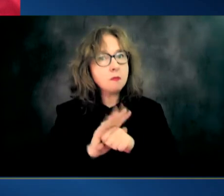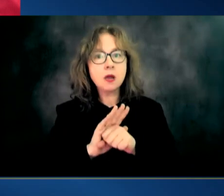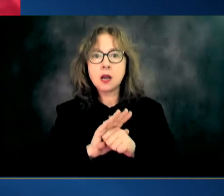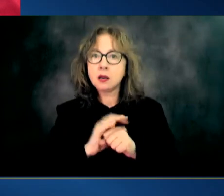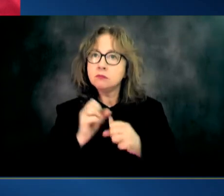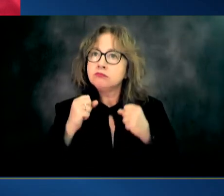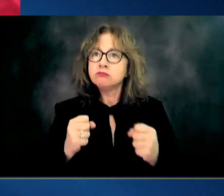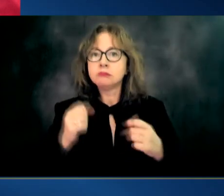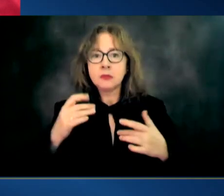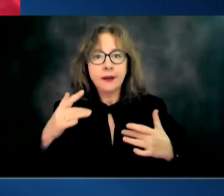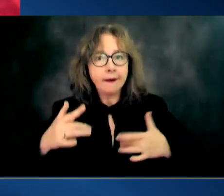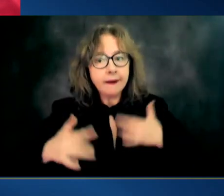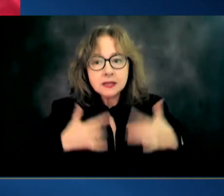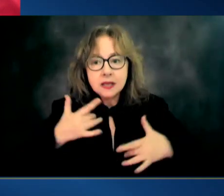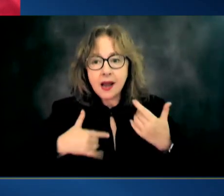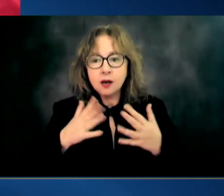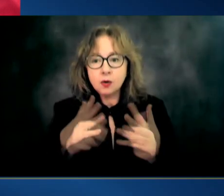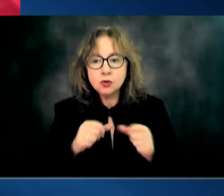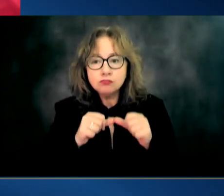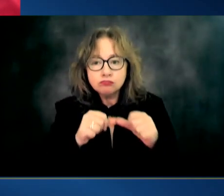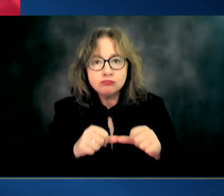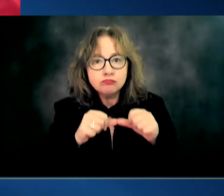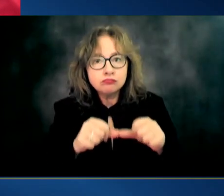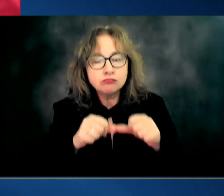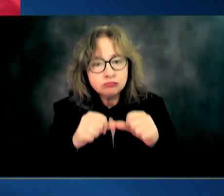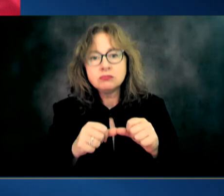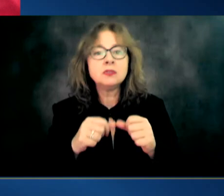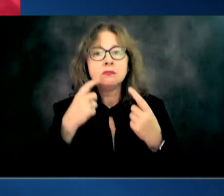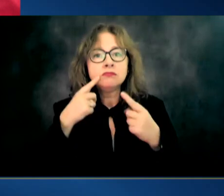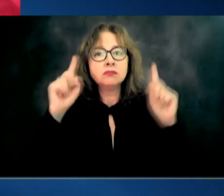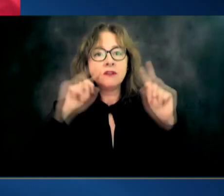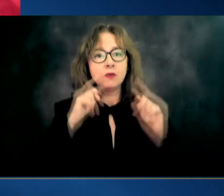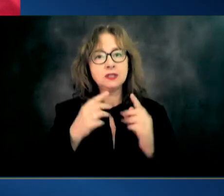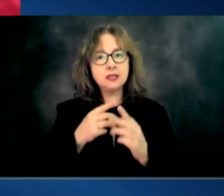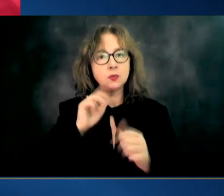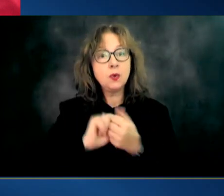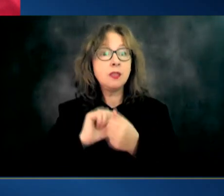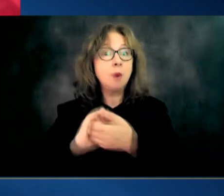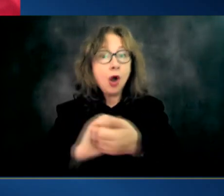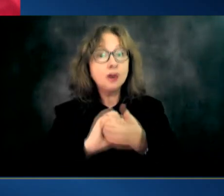really extend these successes as we go forward with our partners. I'll stop there. Thank you.